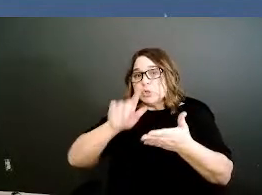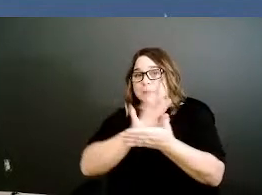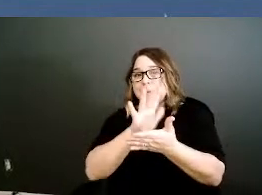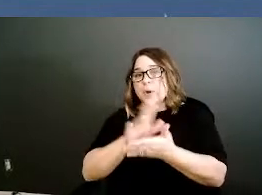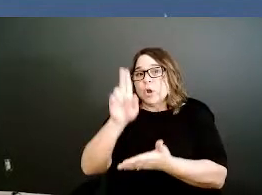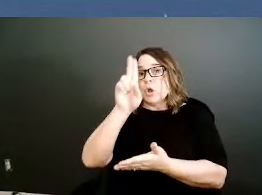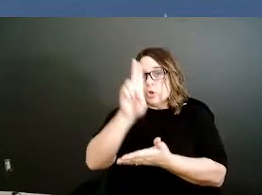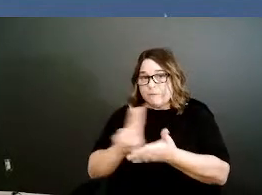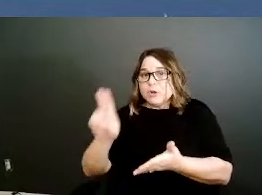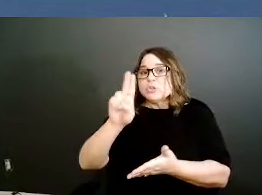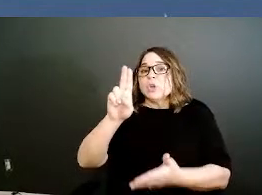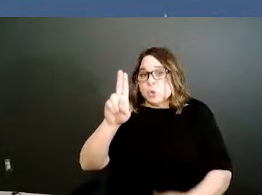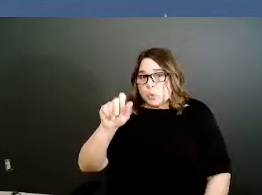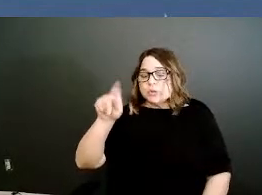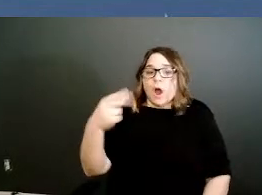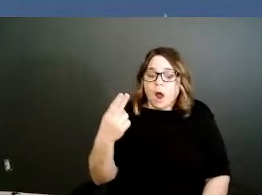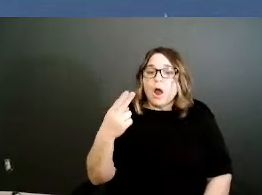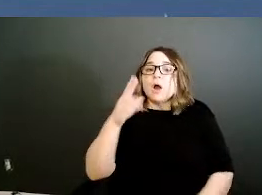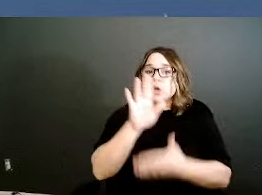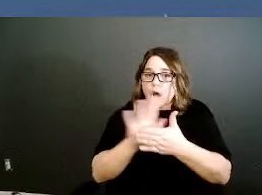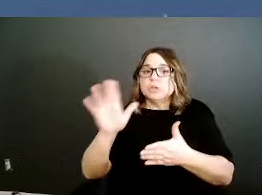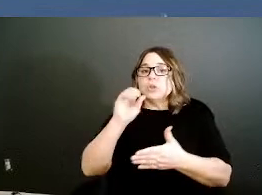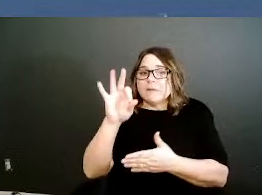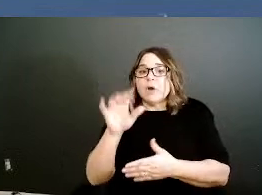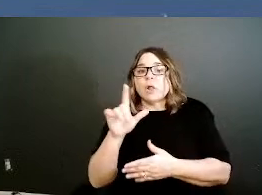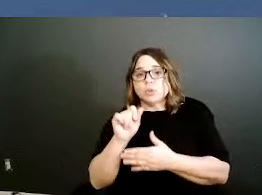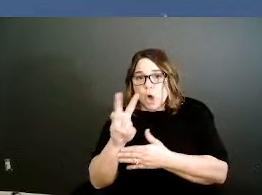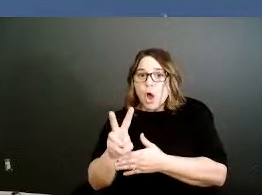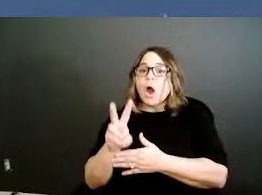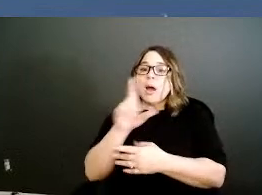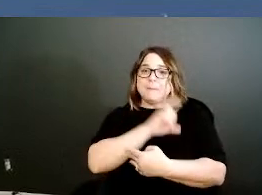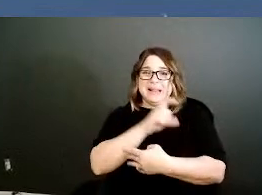SO I DON'T THINK GIVING THEM MORE MONEY IS GOING TO DO ANYTHING.